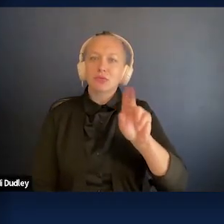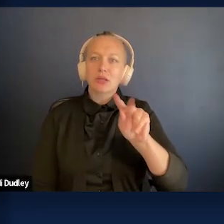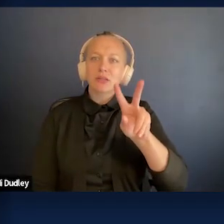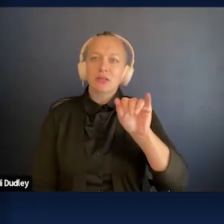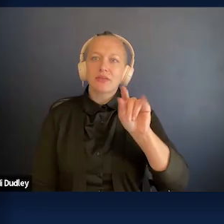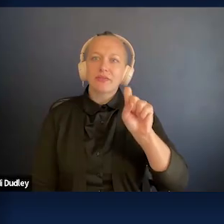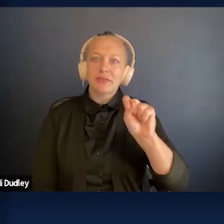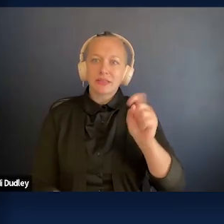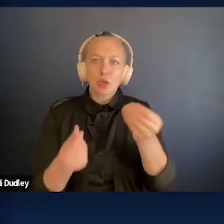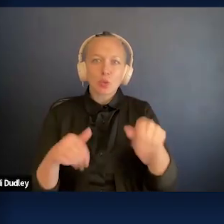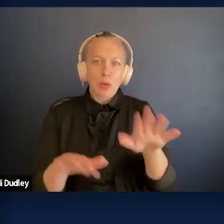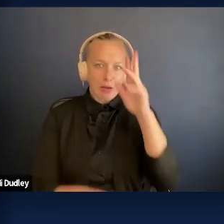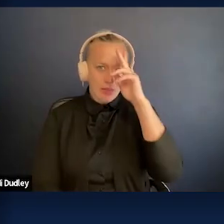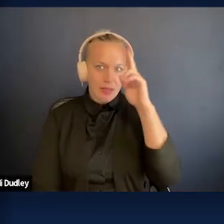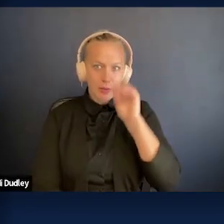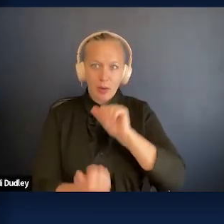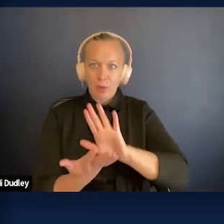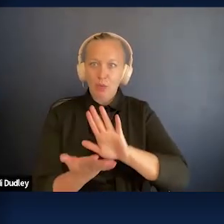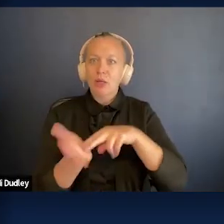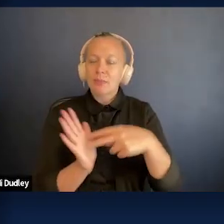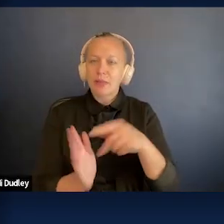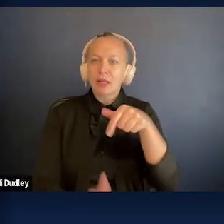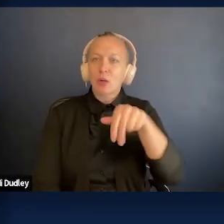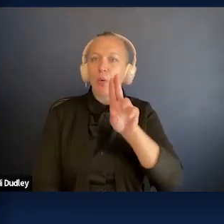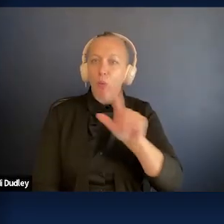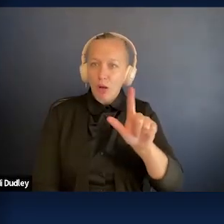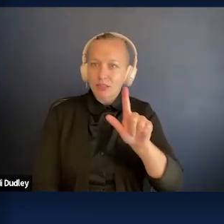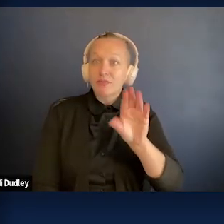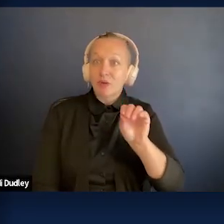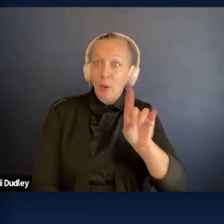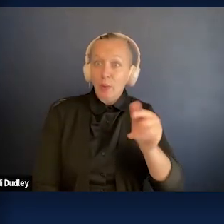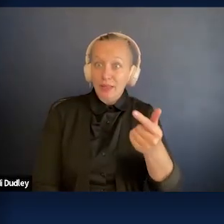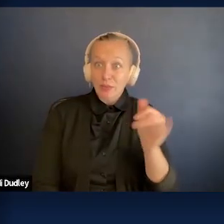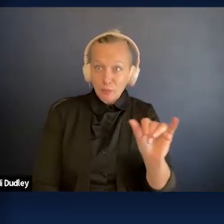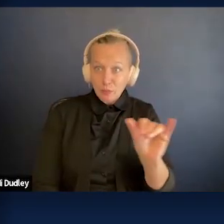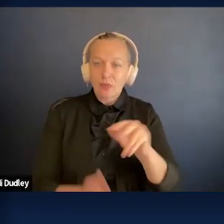So another question that we have is, what are the learning outcomes associated with adaptive sports participation among.